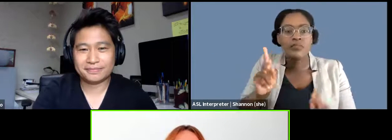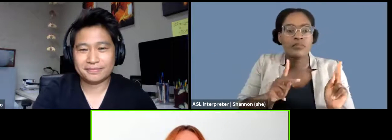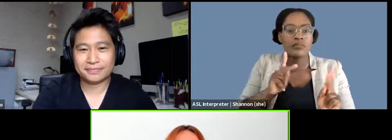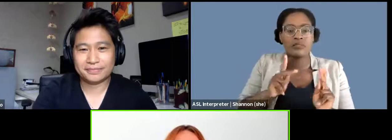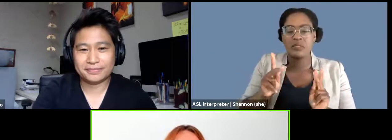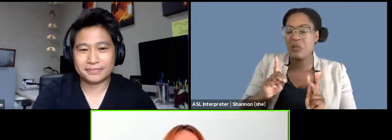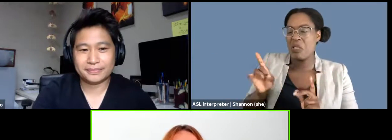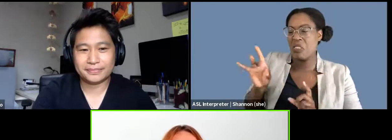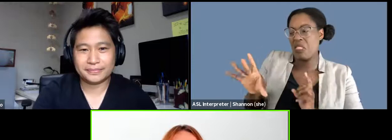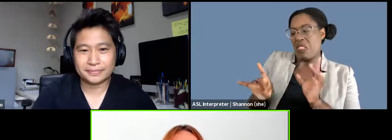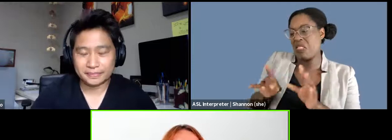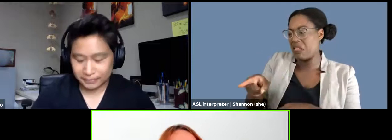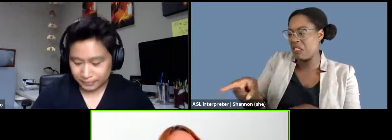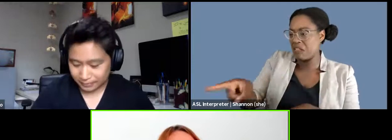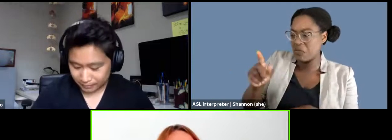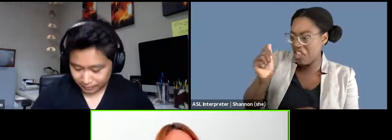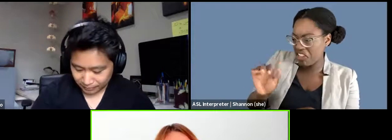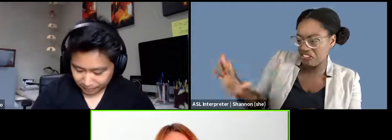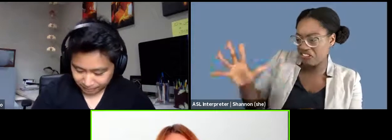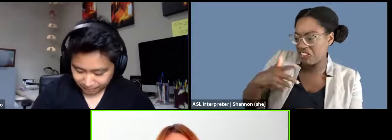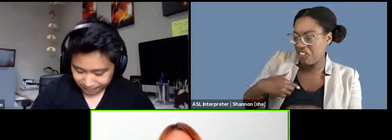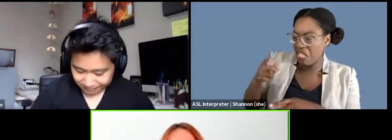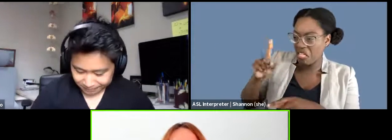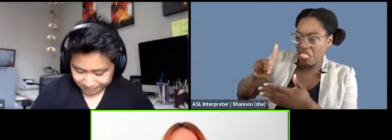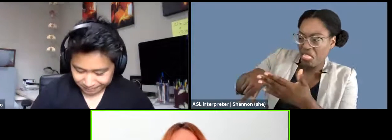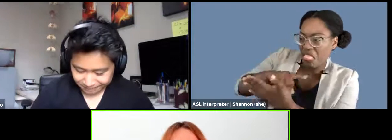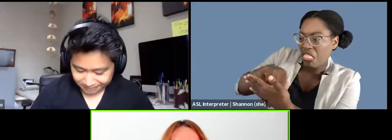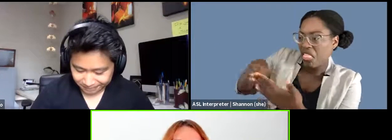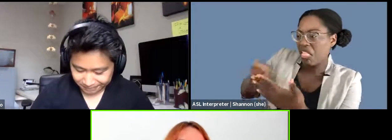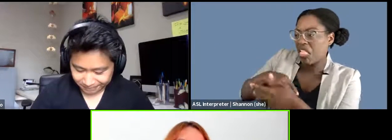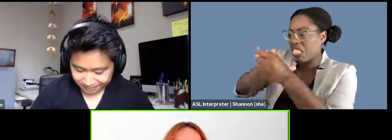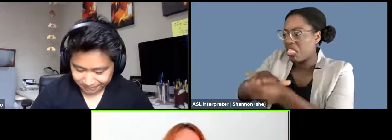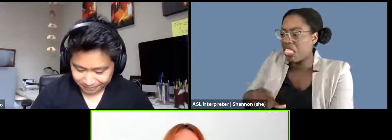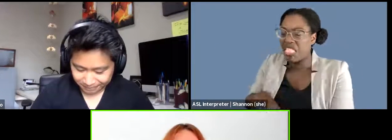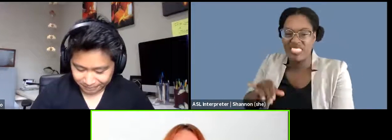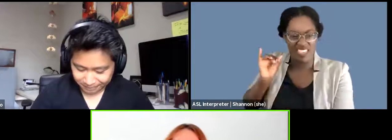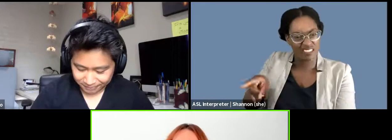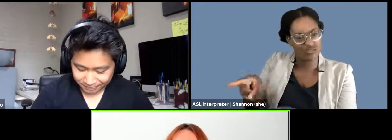and violence was growing. Here we are one year later still talking about this as it grows